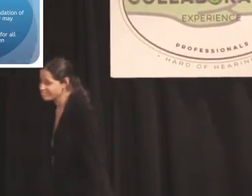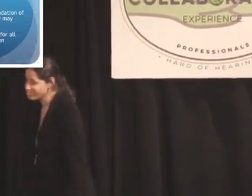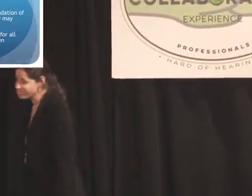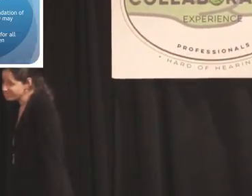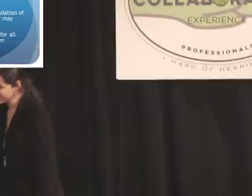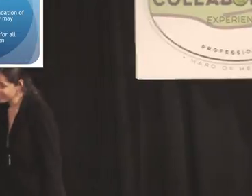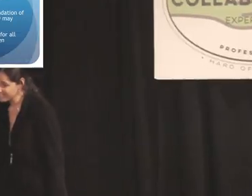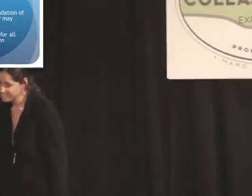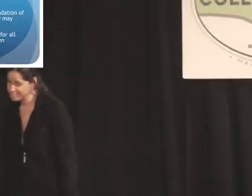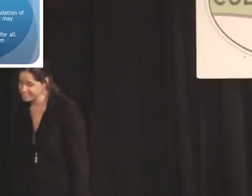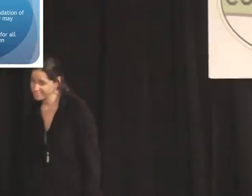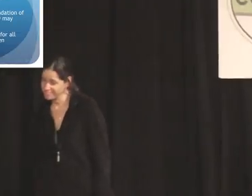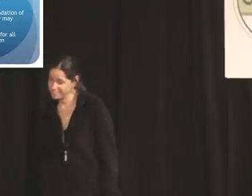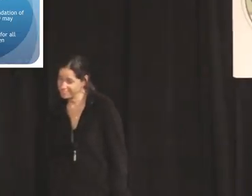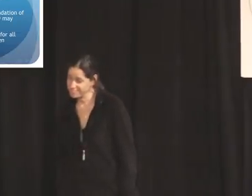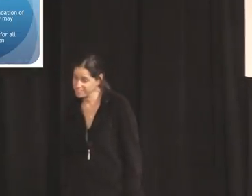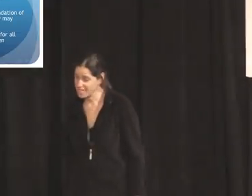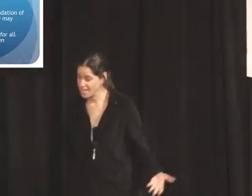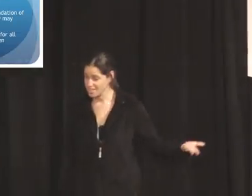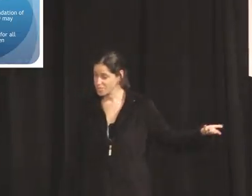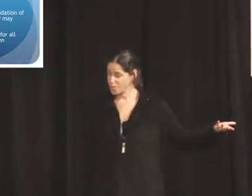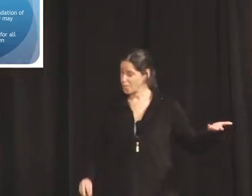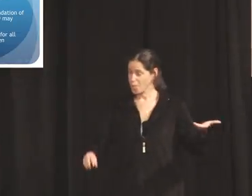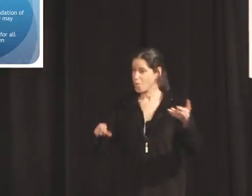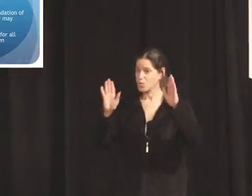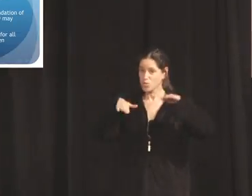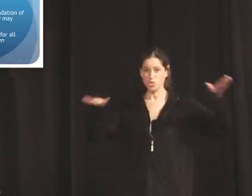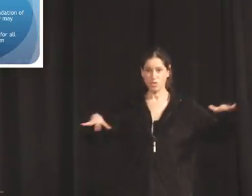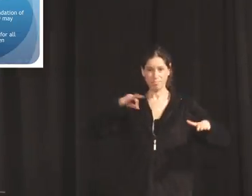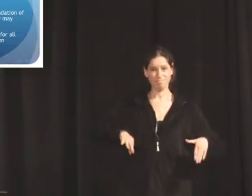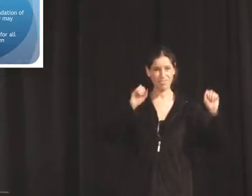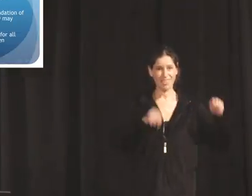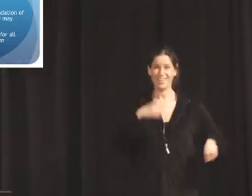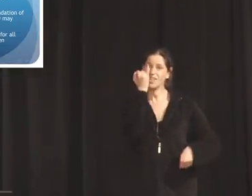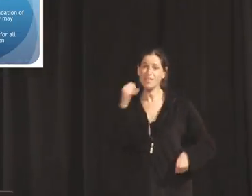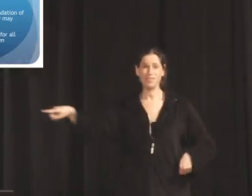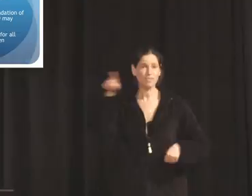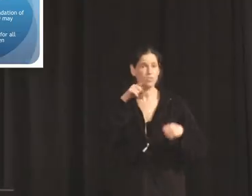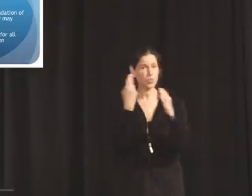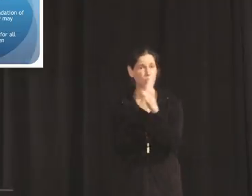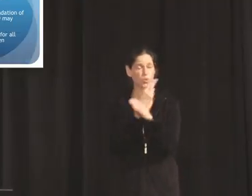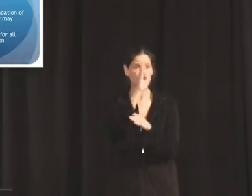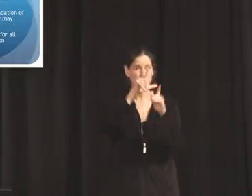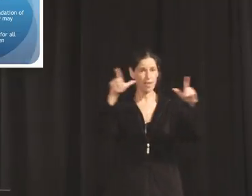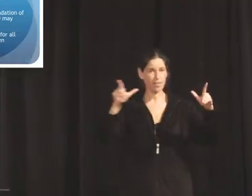is going to be with that child the rest of their life. Children can benefit.